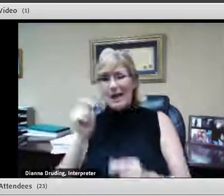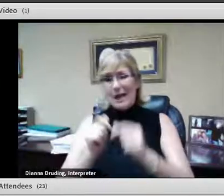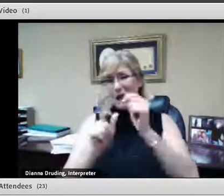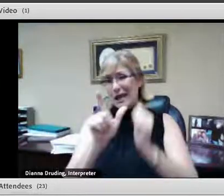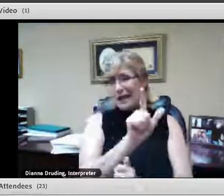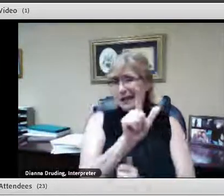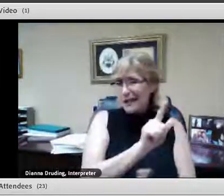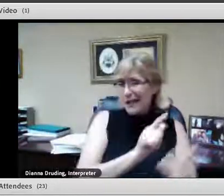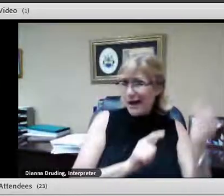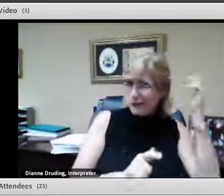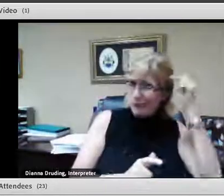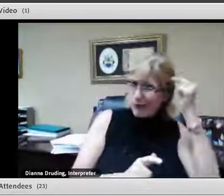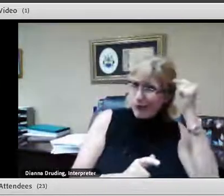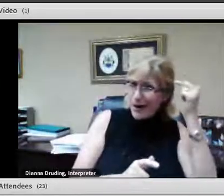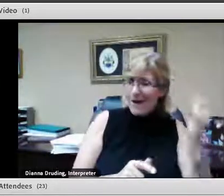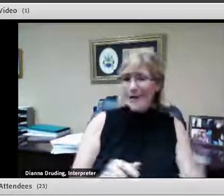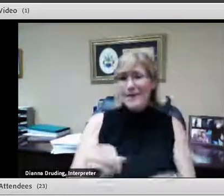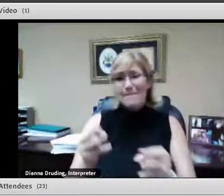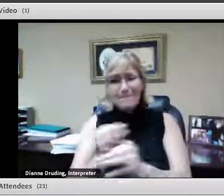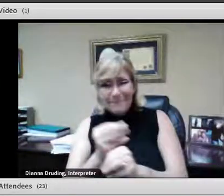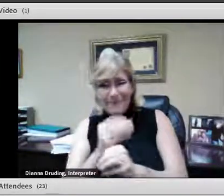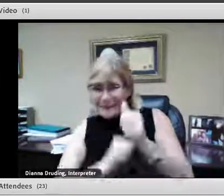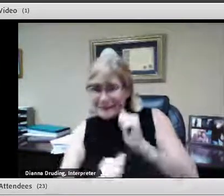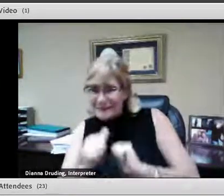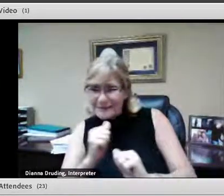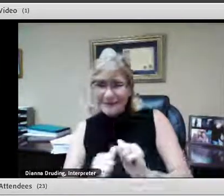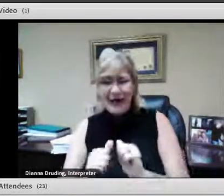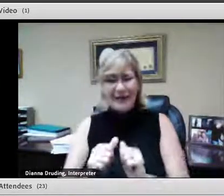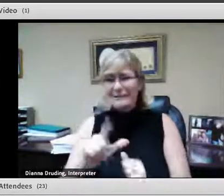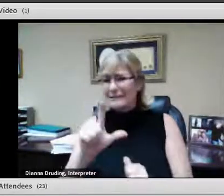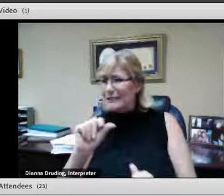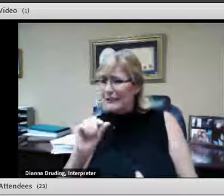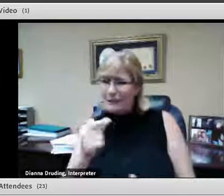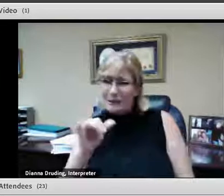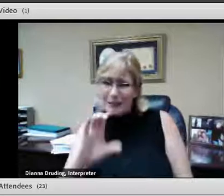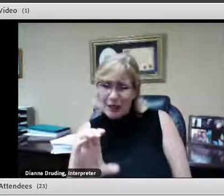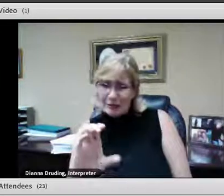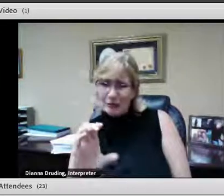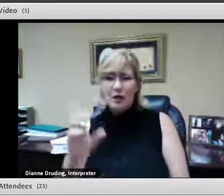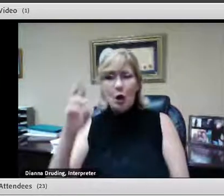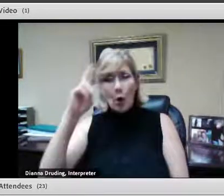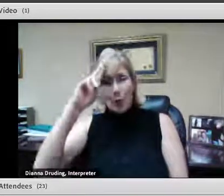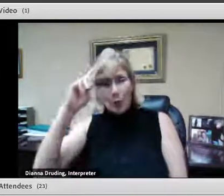more math and science, more logic, or you're more right brain, more creative,